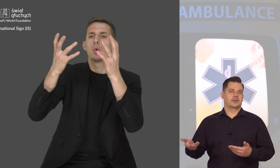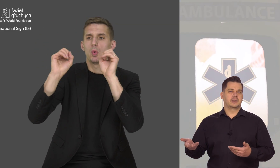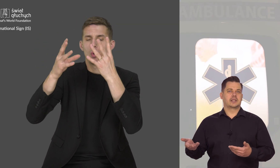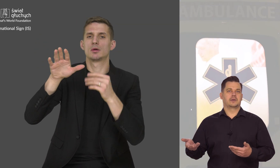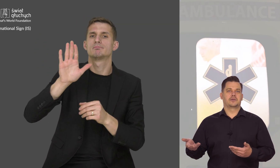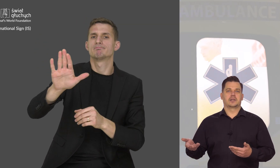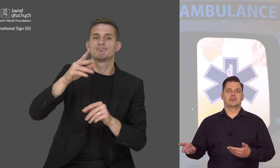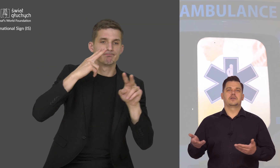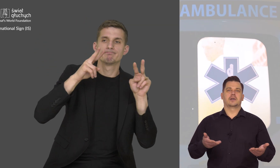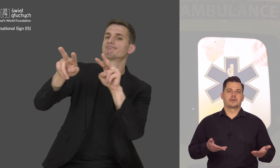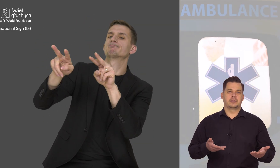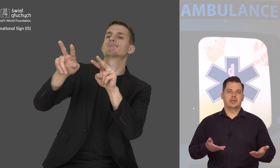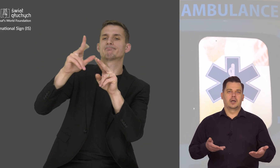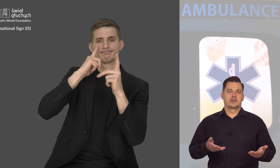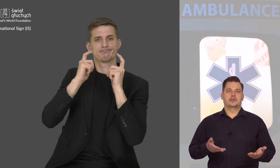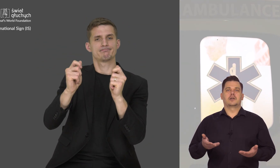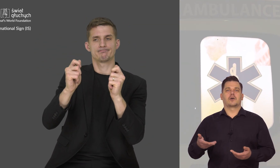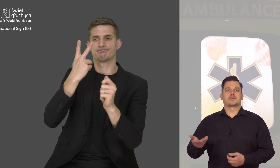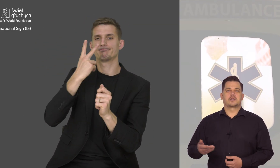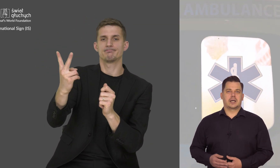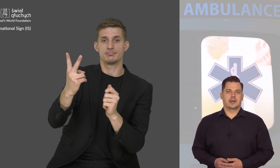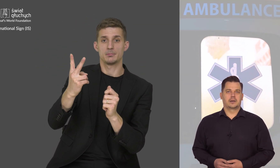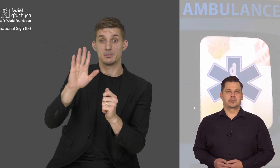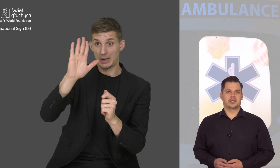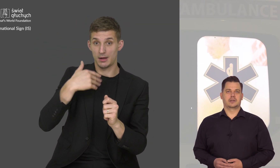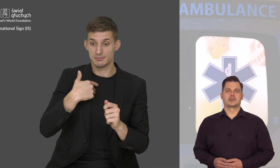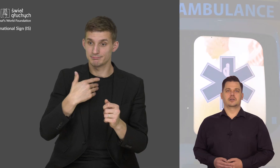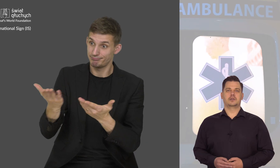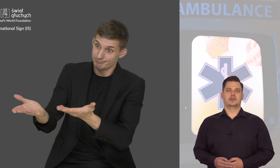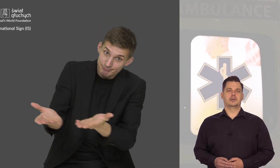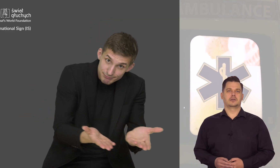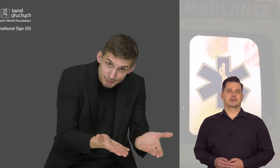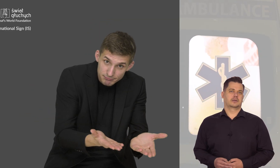not to signal that others must yield. A deaf driver cannot hear,